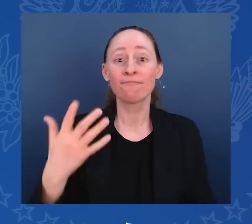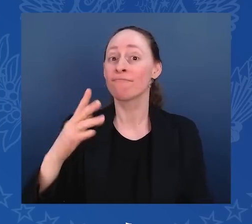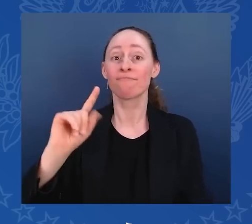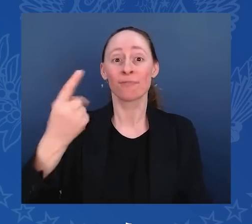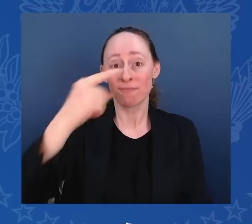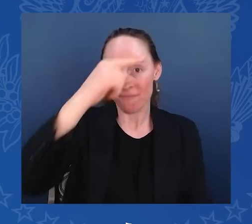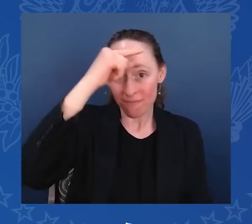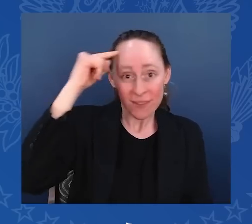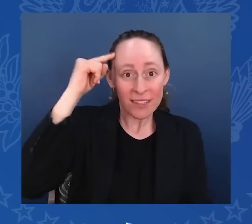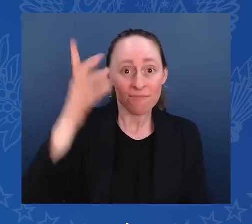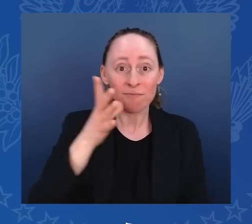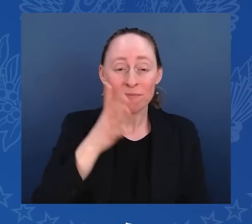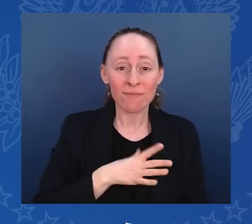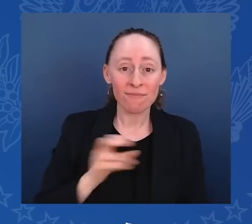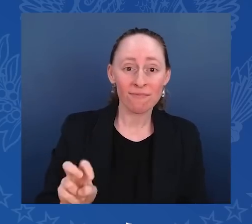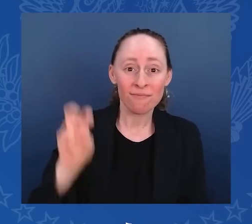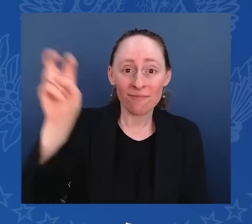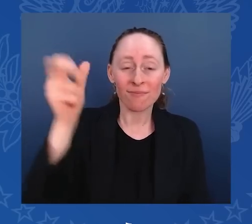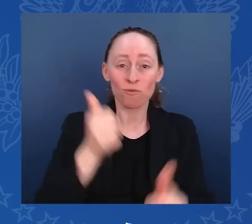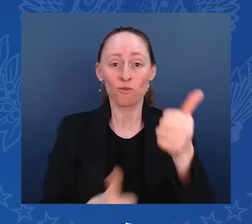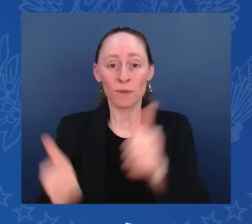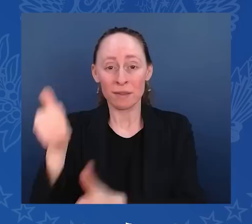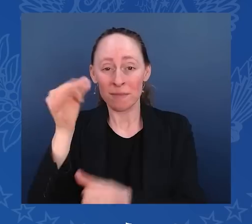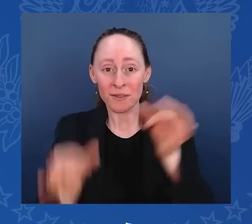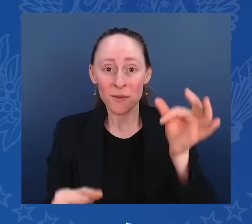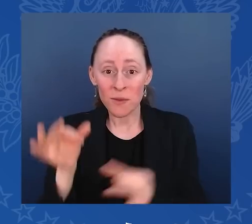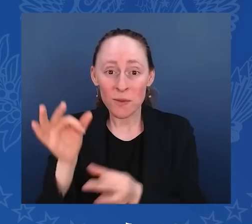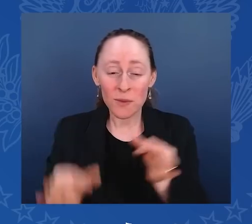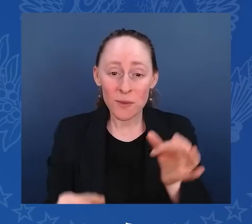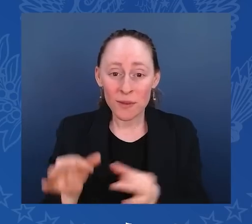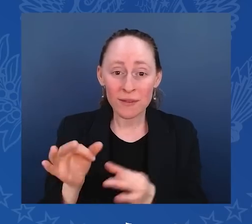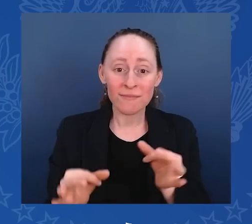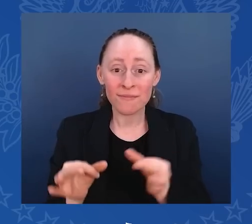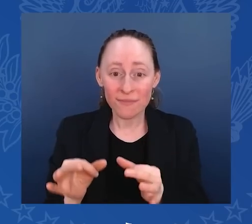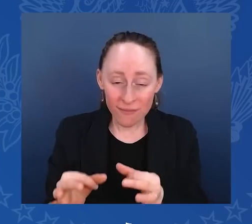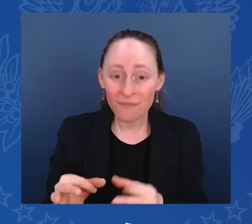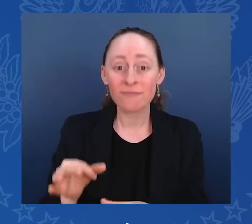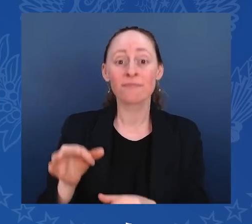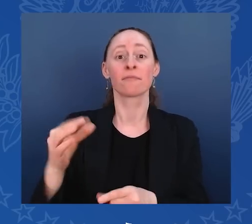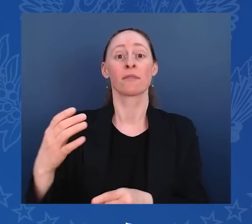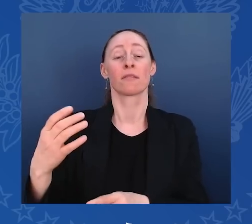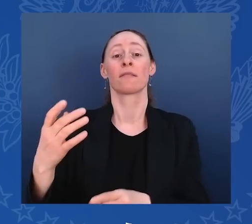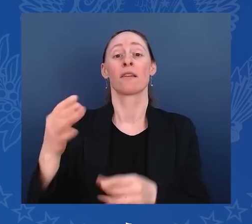More Black women to the Courts of Appeals than every other previous administration in American history combined --